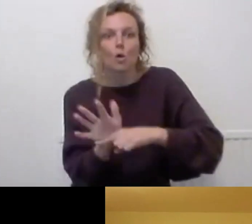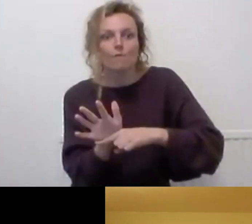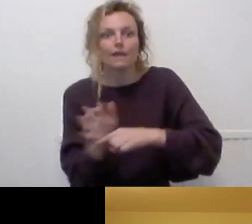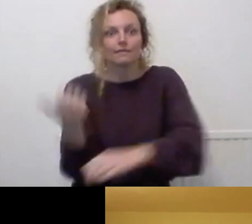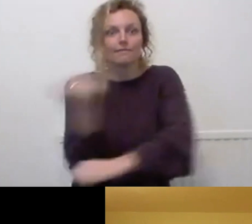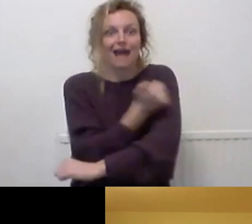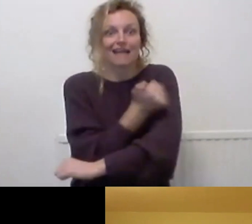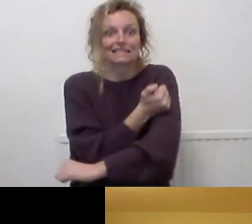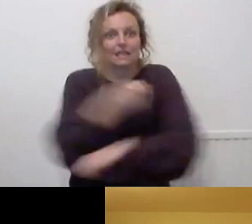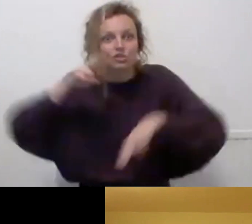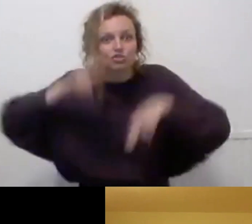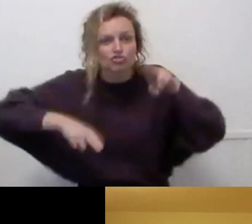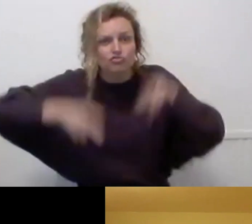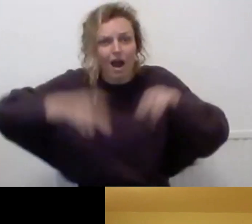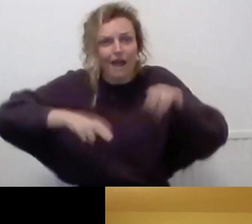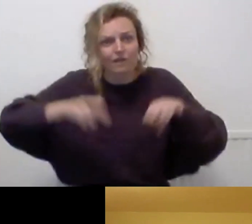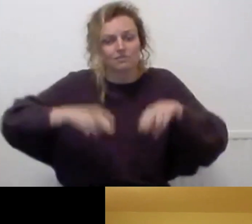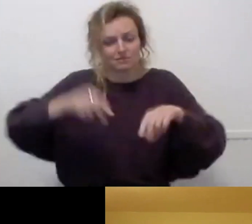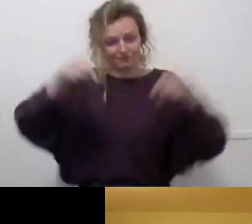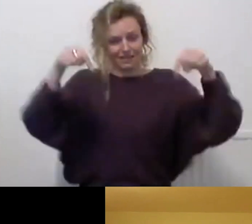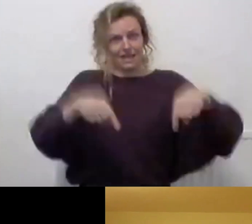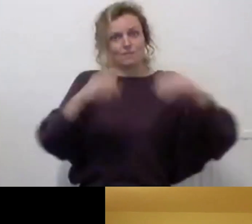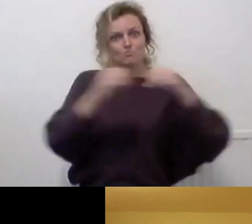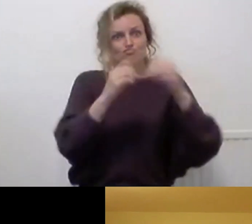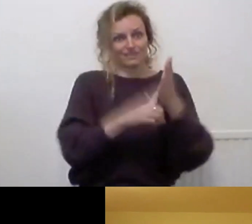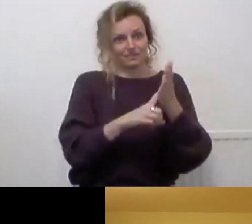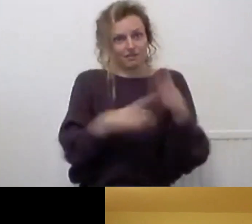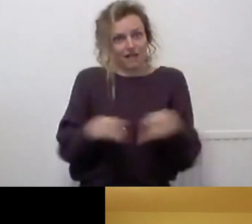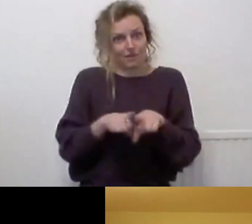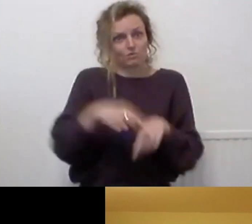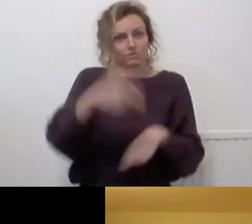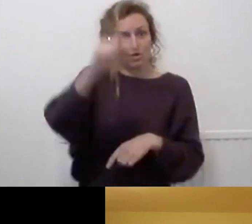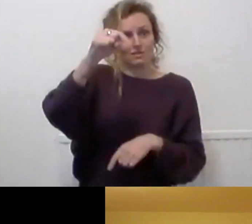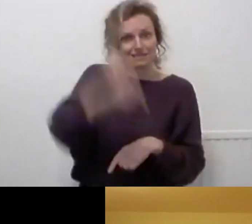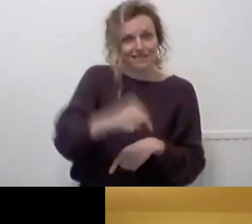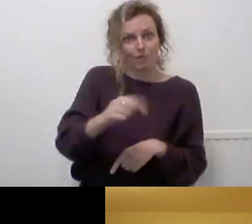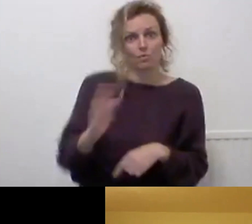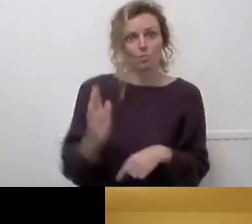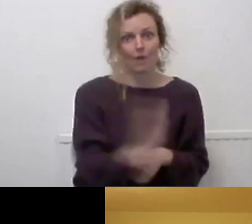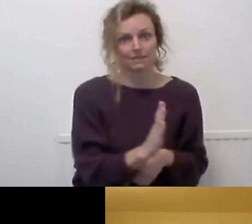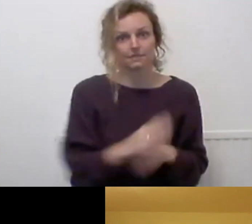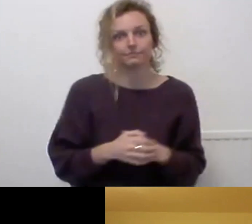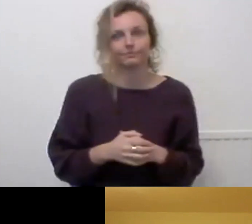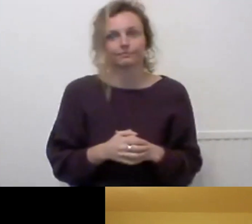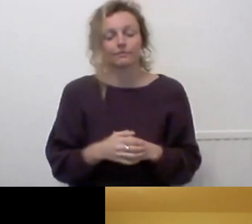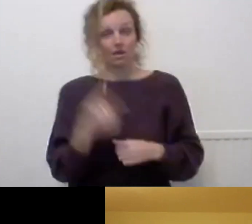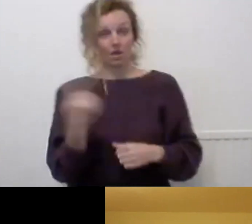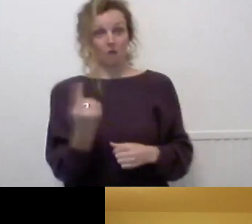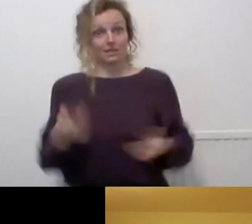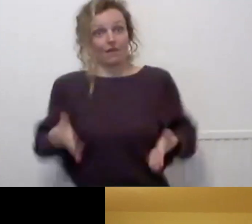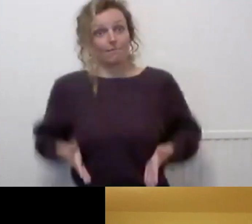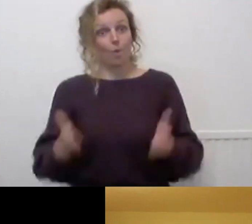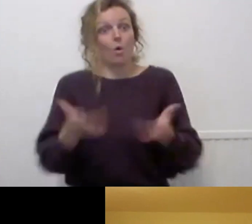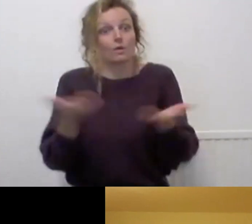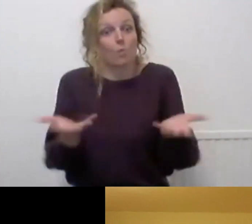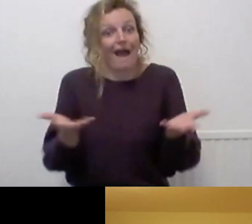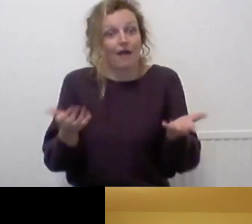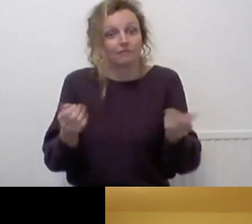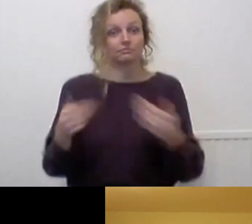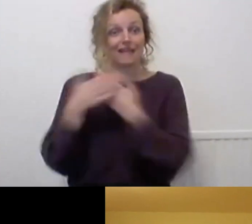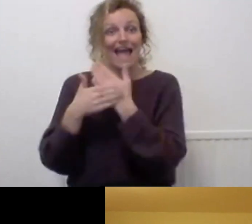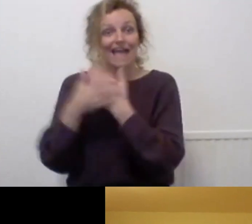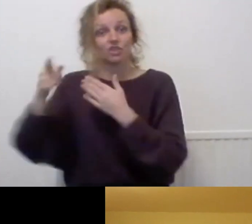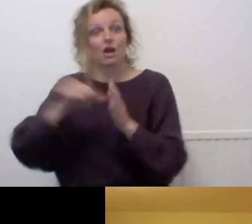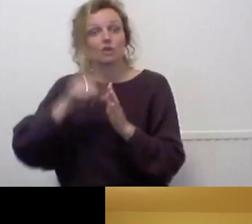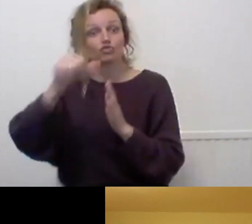And Rijeka also was born in Sri Lanka, and has been in the UK since a young child